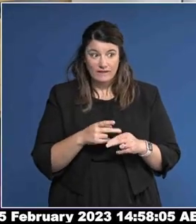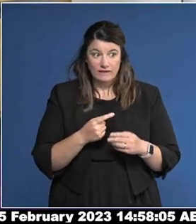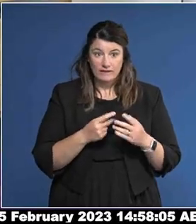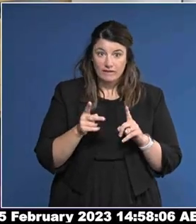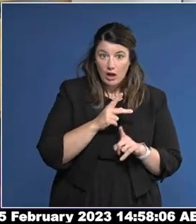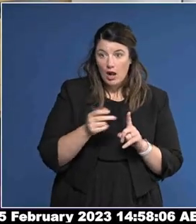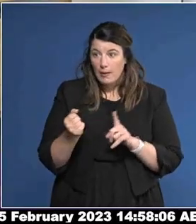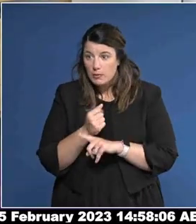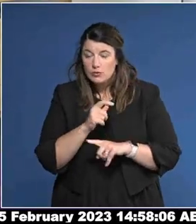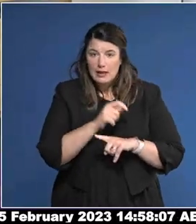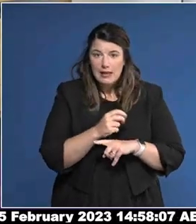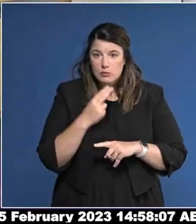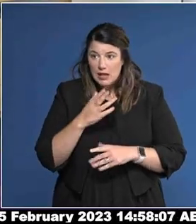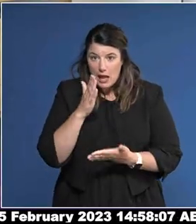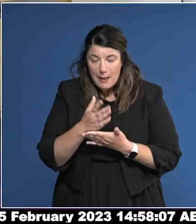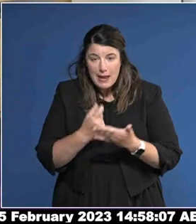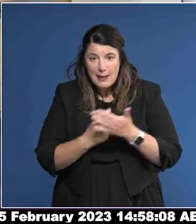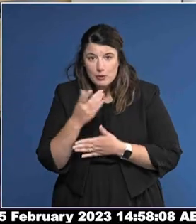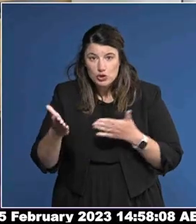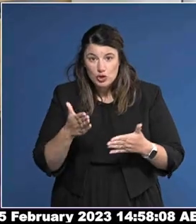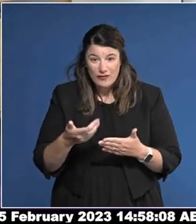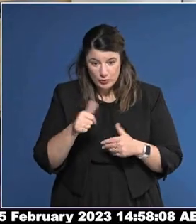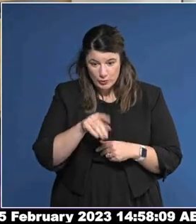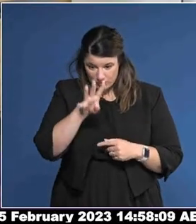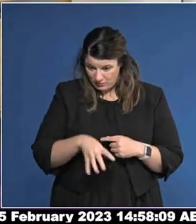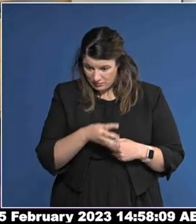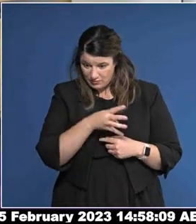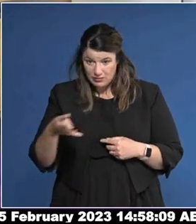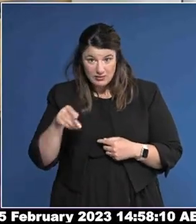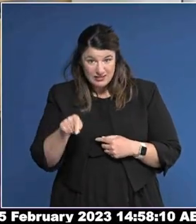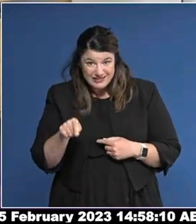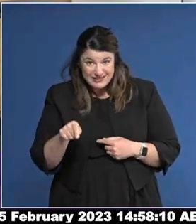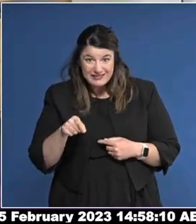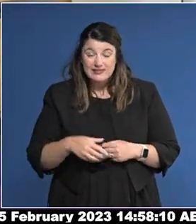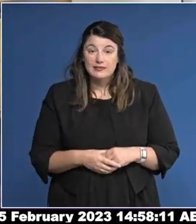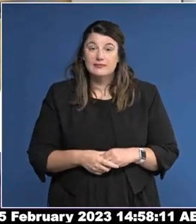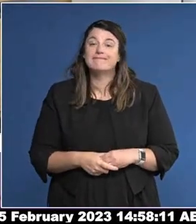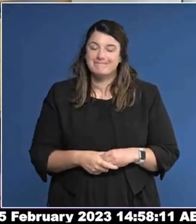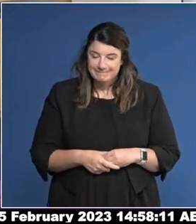Yes, it's - we use this particular document in combination with a number of